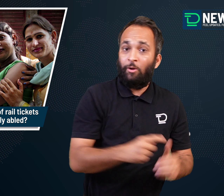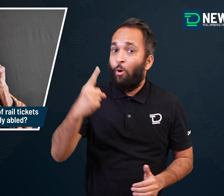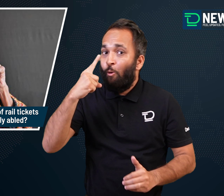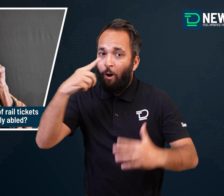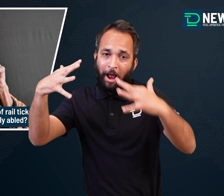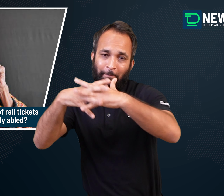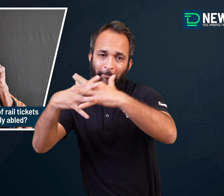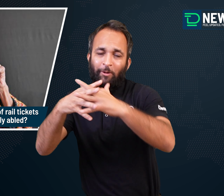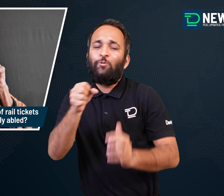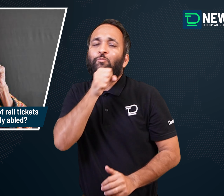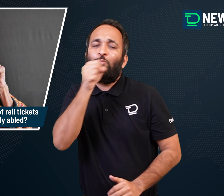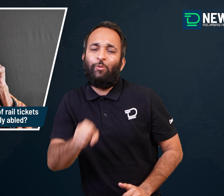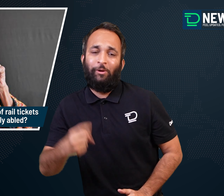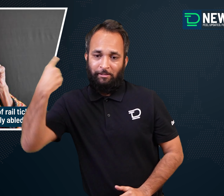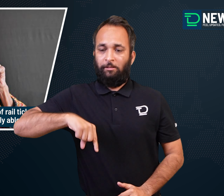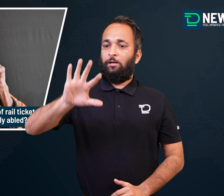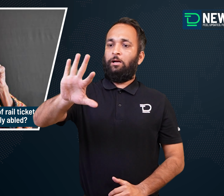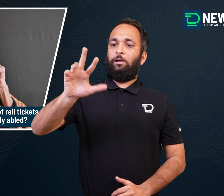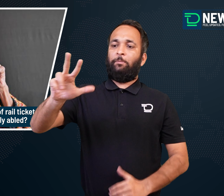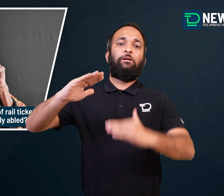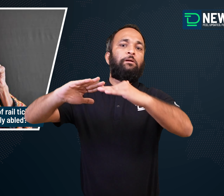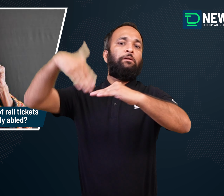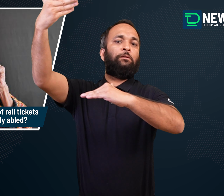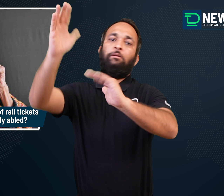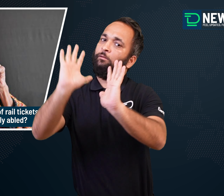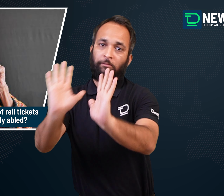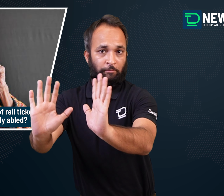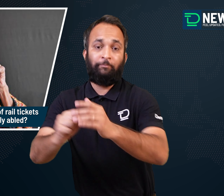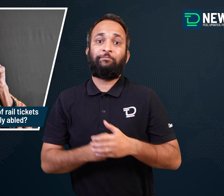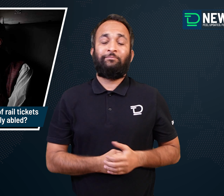Women above 58 years old were considered senior citizens.